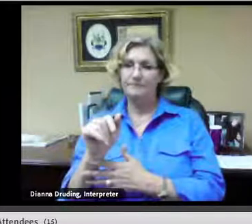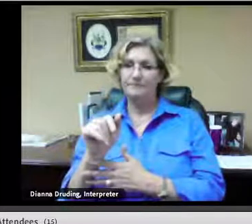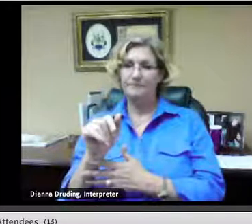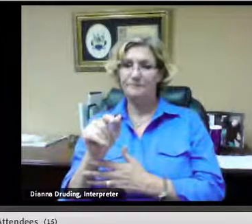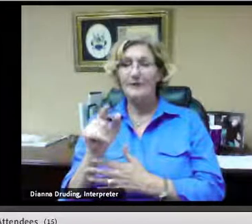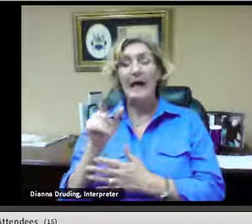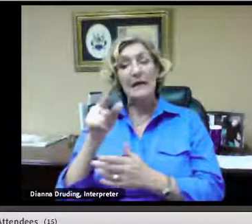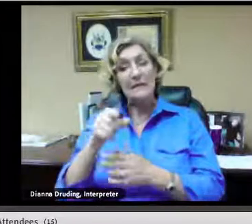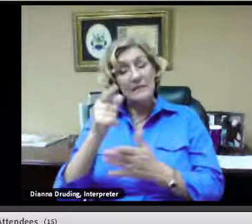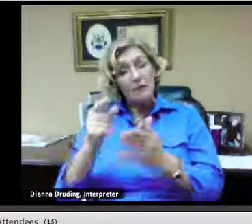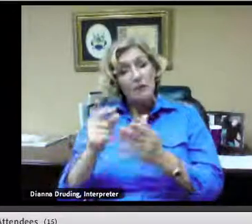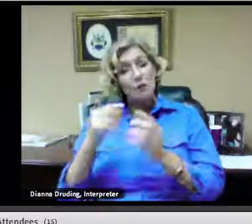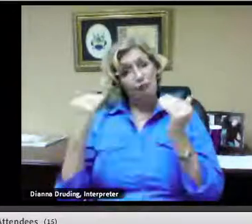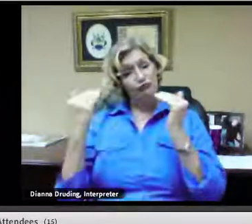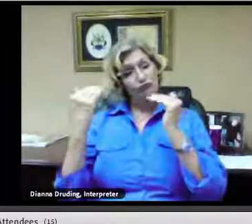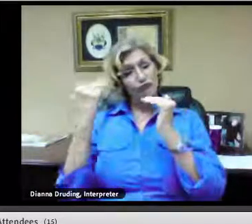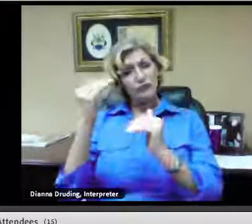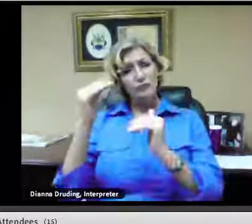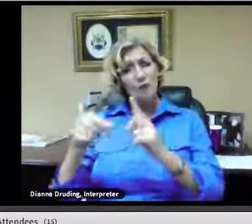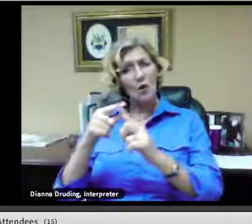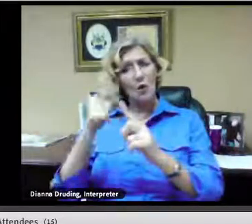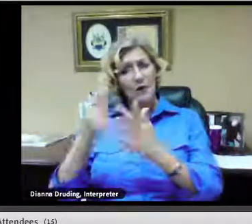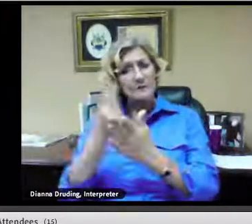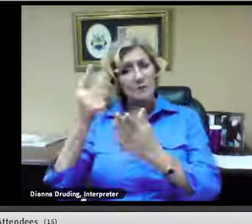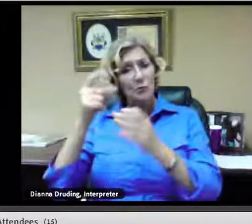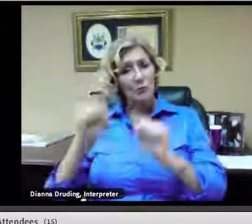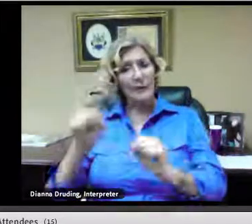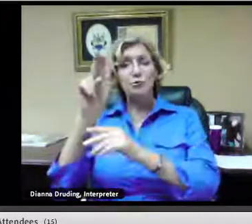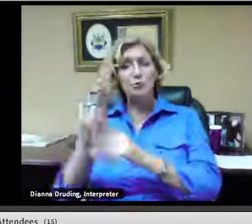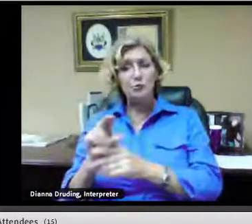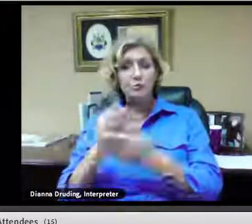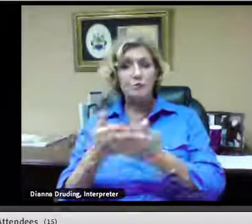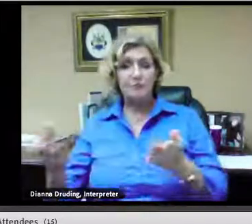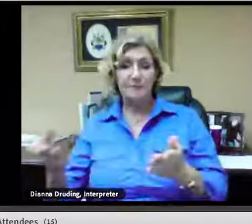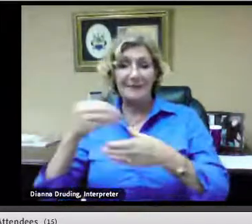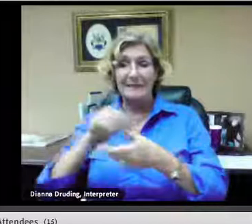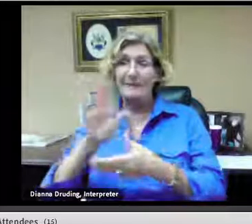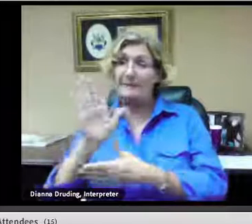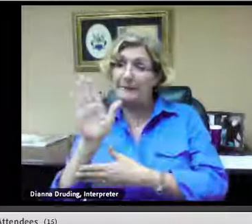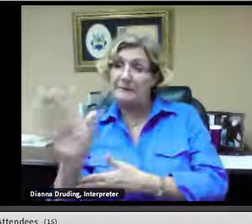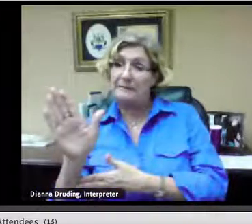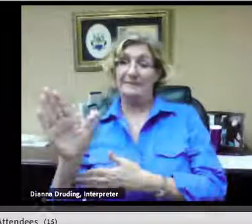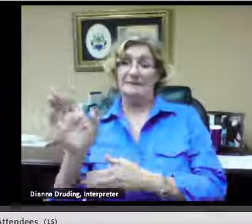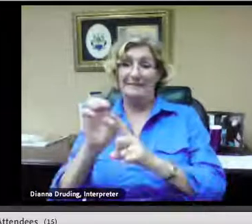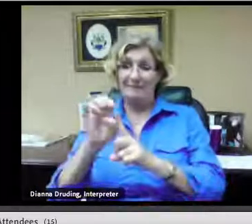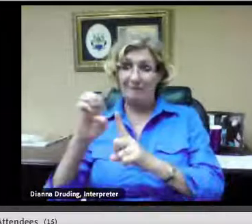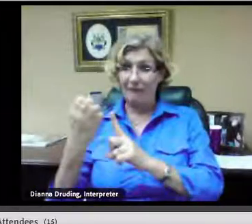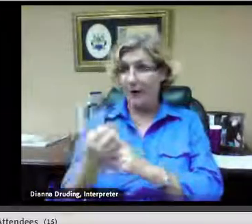in his or her environment or society, has a common application in regards